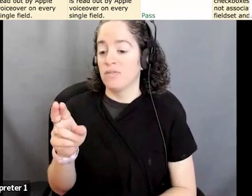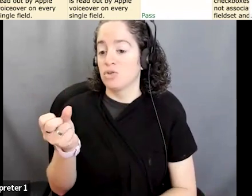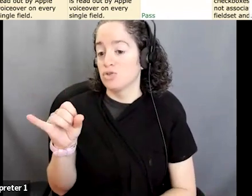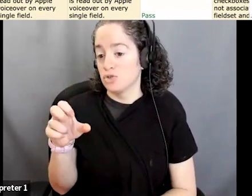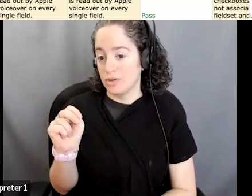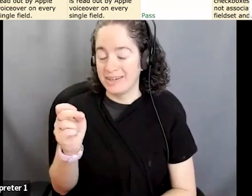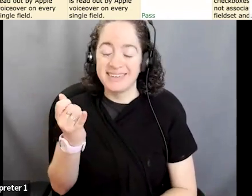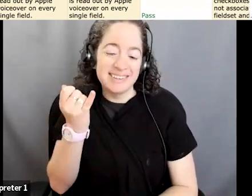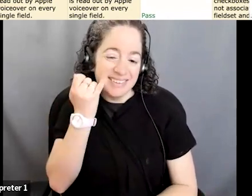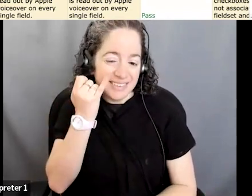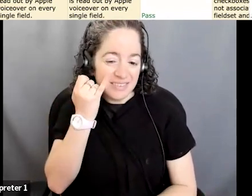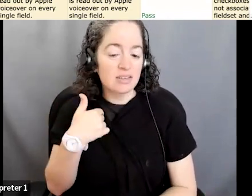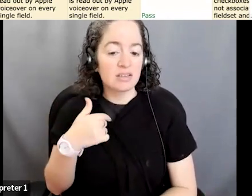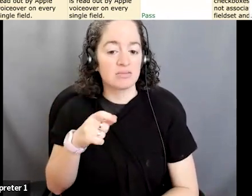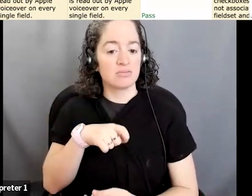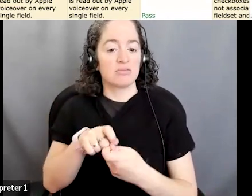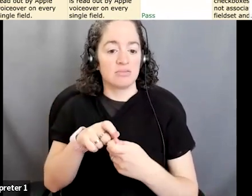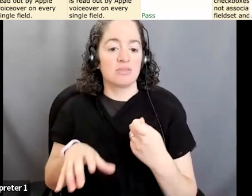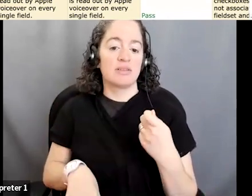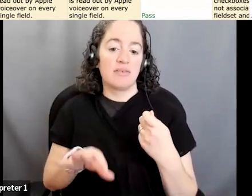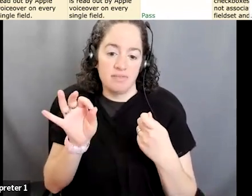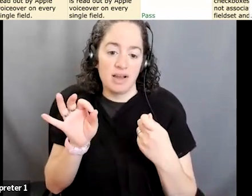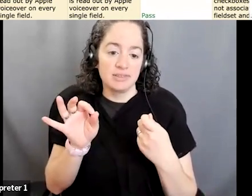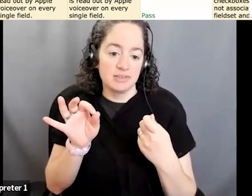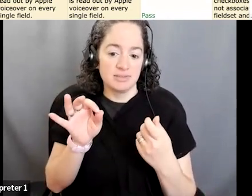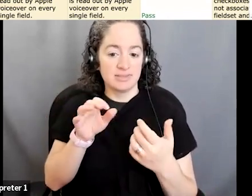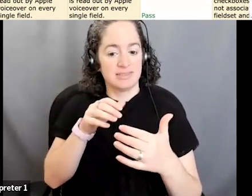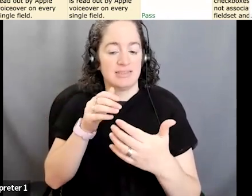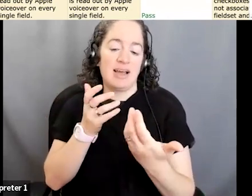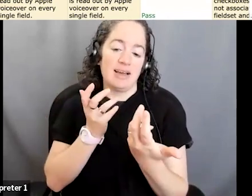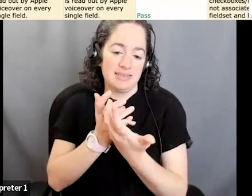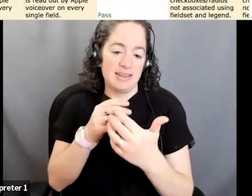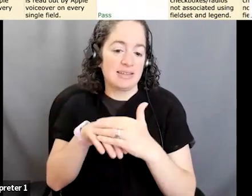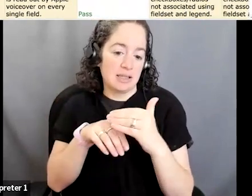information specifically for this form plugin, I included it.